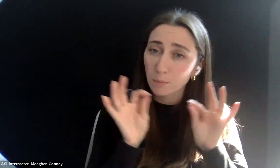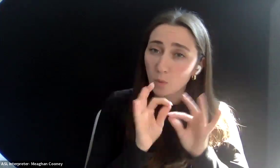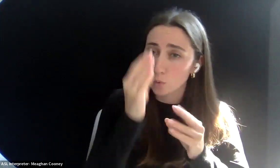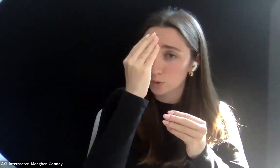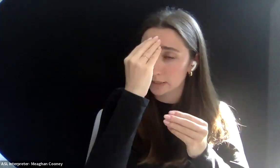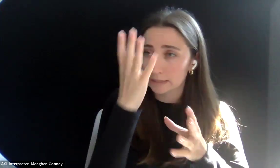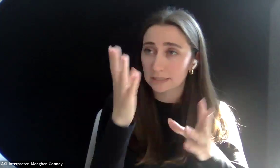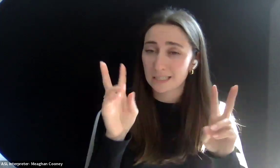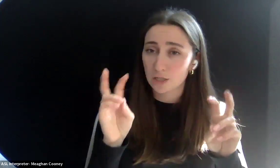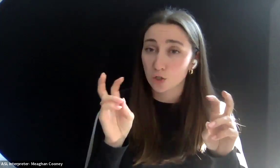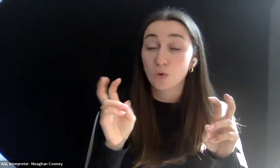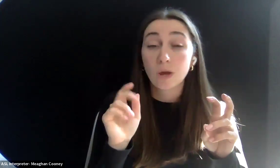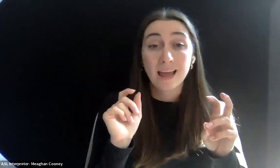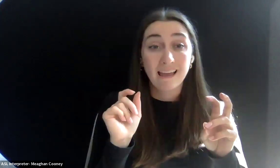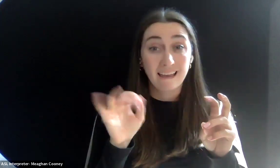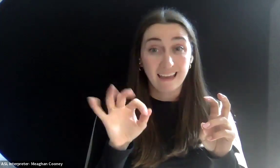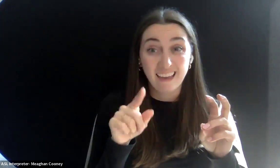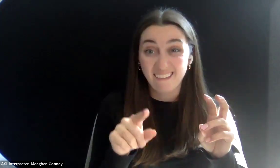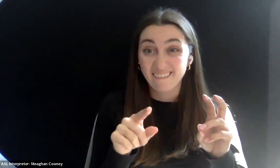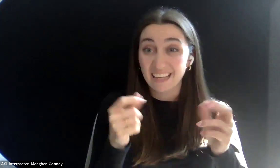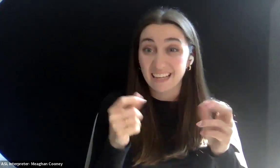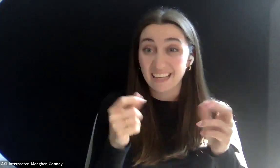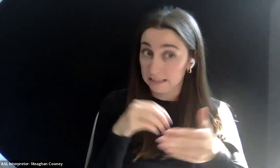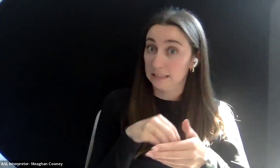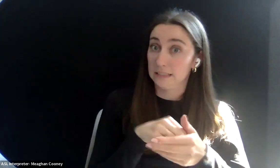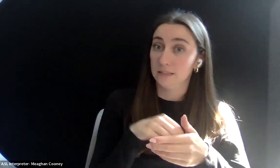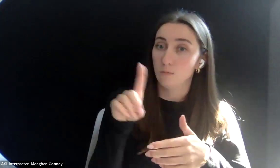project is currently in the 100 year floodplain, a minimum